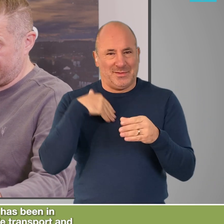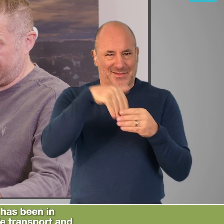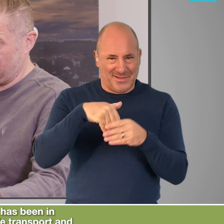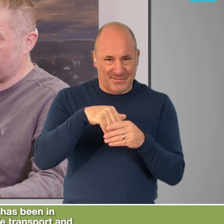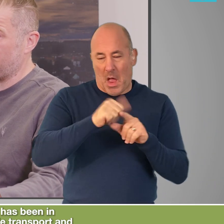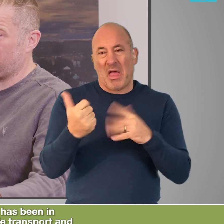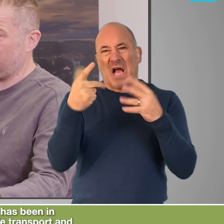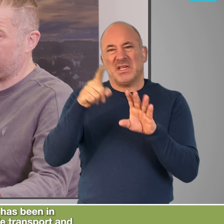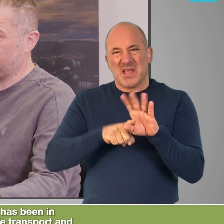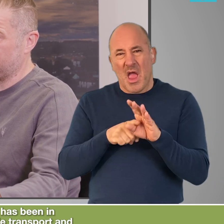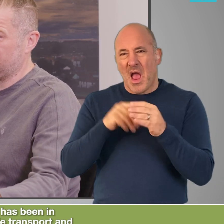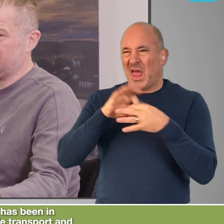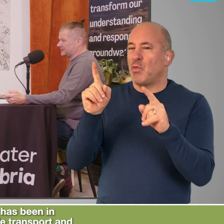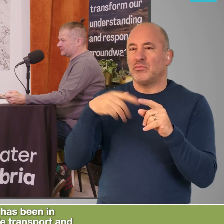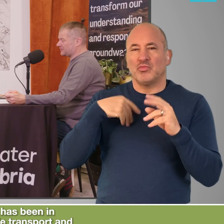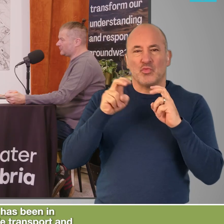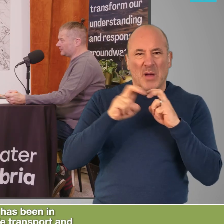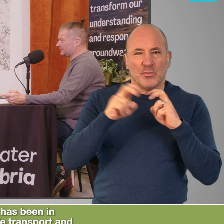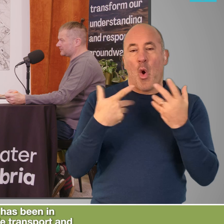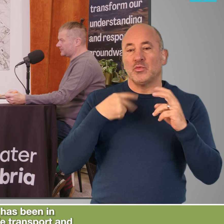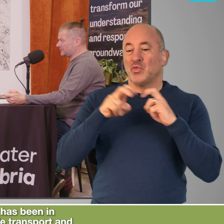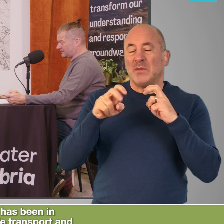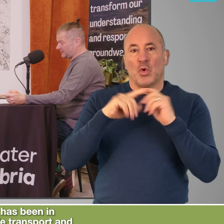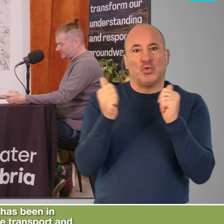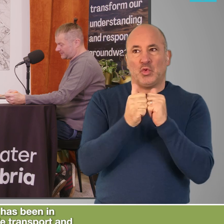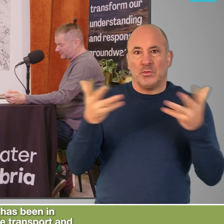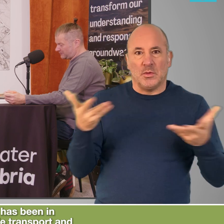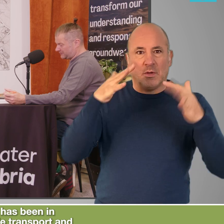and then the other 8 has been in transport and sustainable transport and